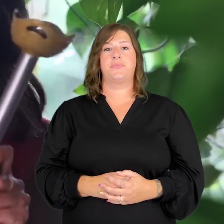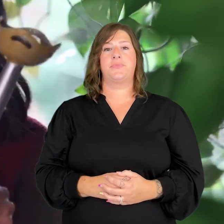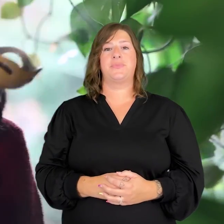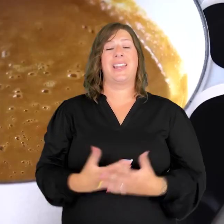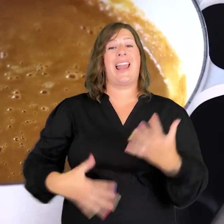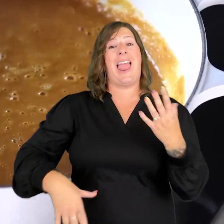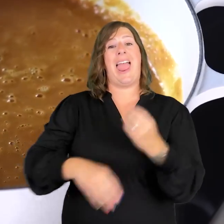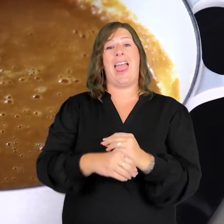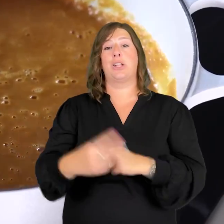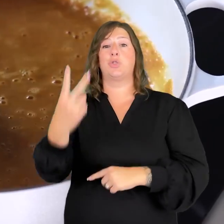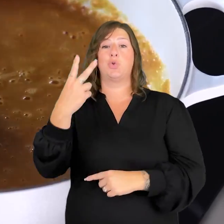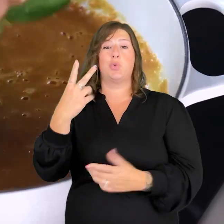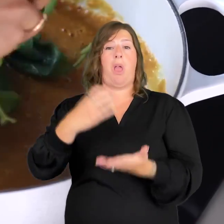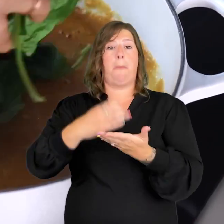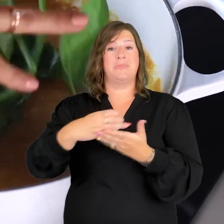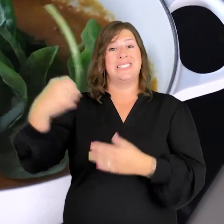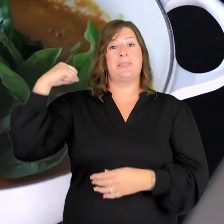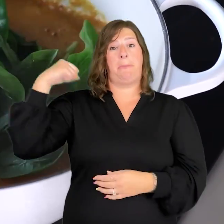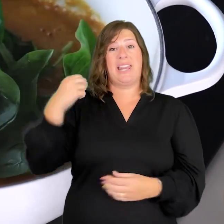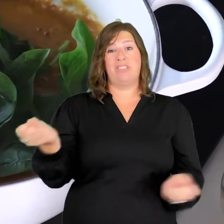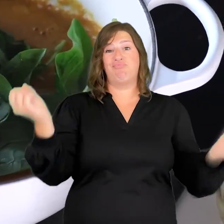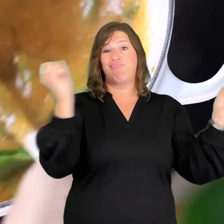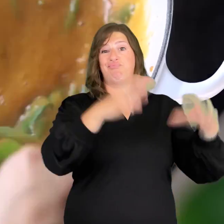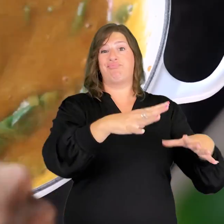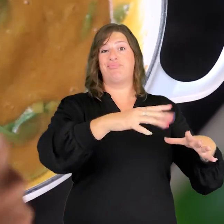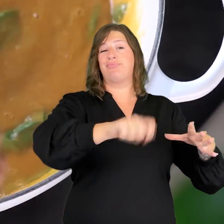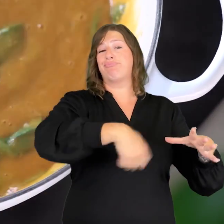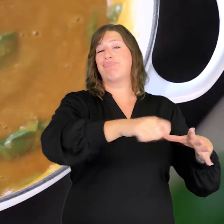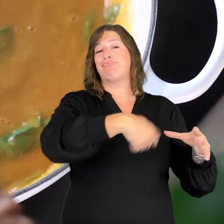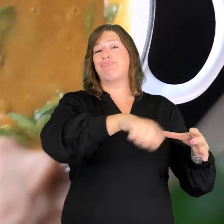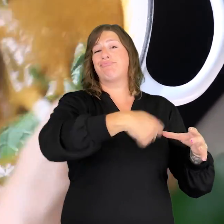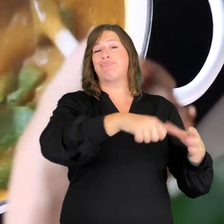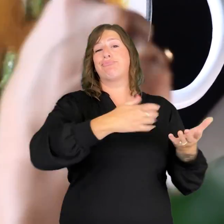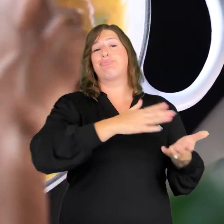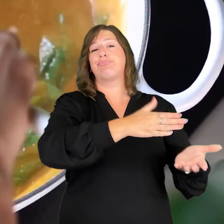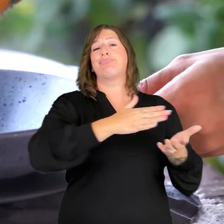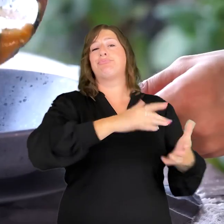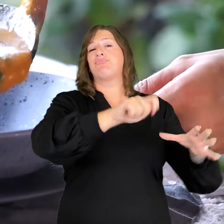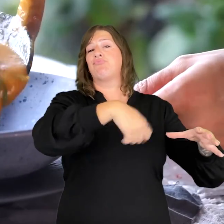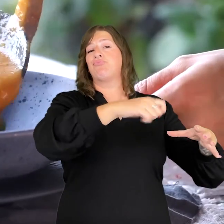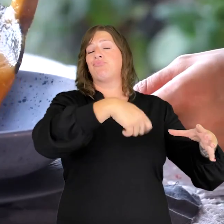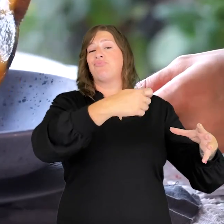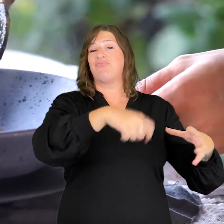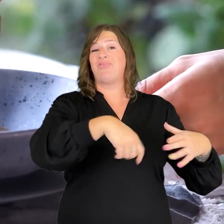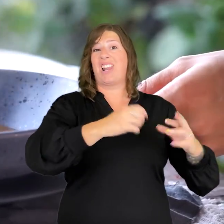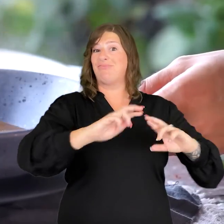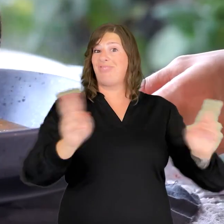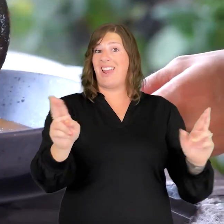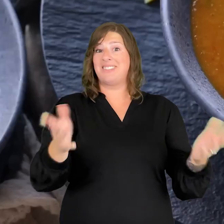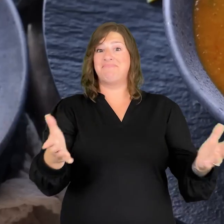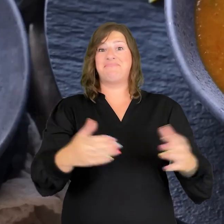Then you can skip this. Then we'll add two cups of spinach. And when it's wilted, we can serve this up in some bowls.